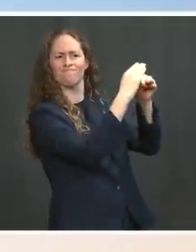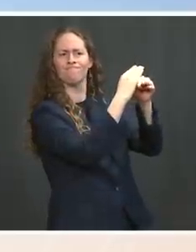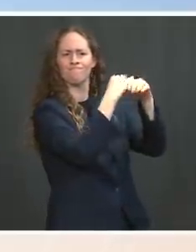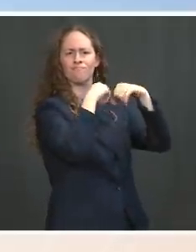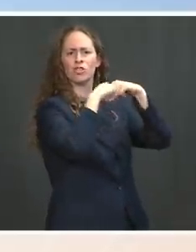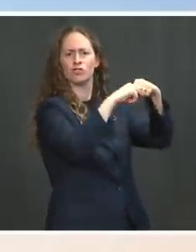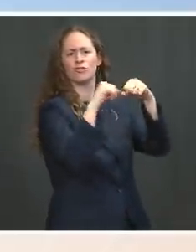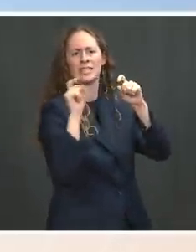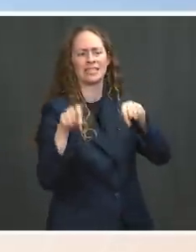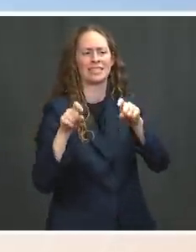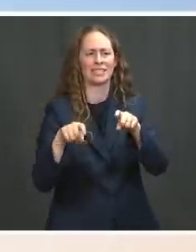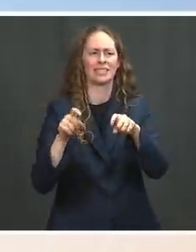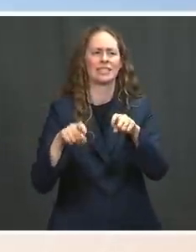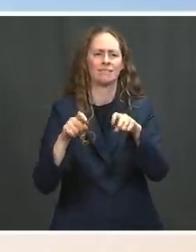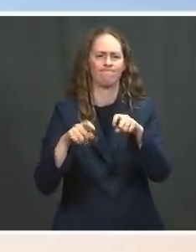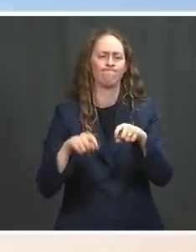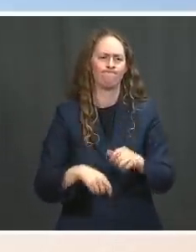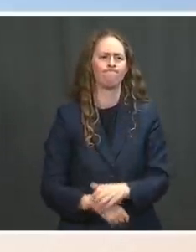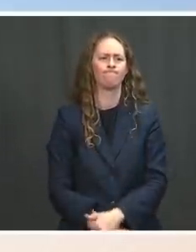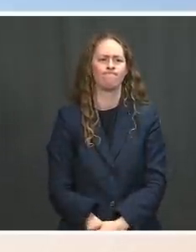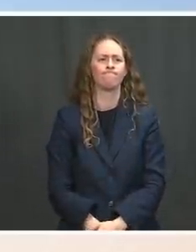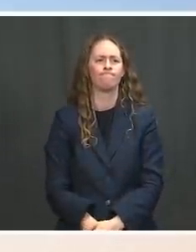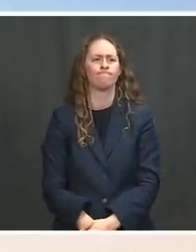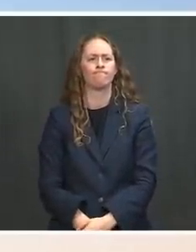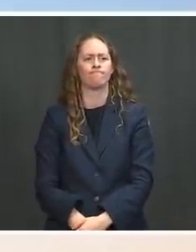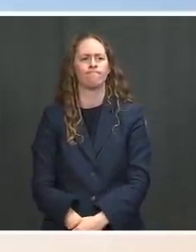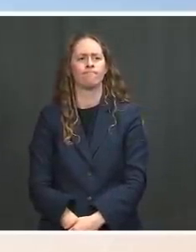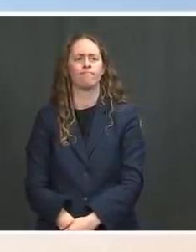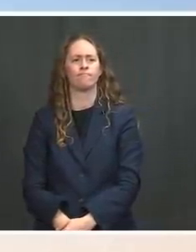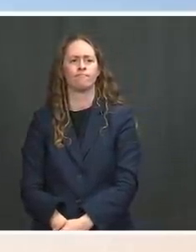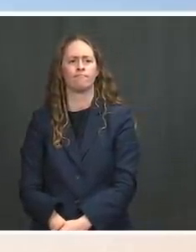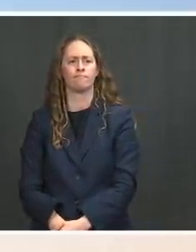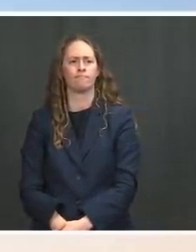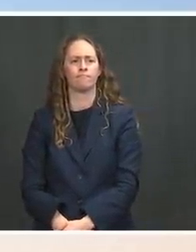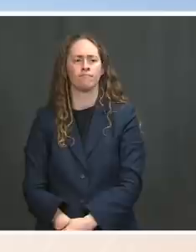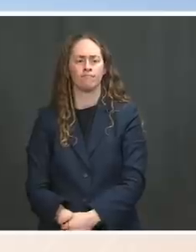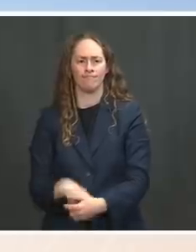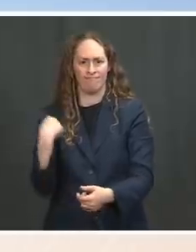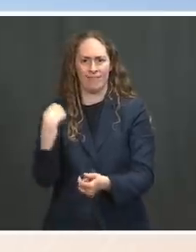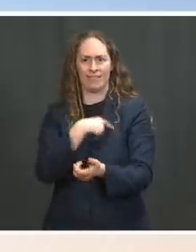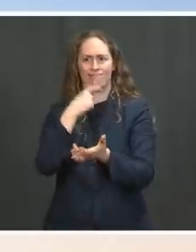are hardening their cy- -- their cybersecurity, ensuring it's an across-the-government effort -- is a priority to the President.